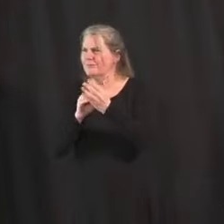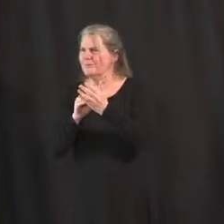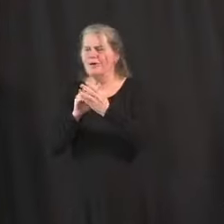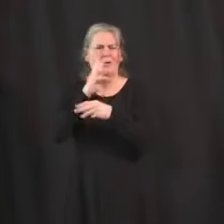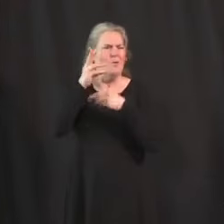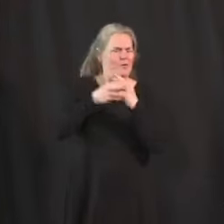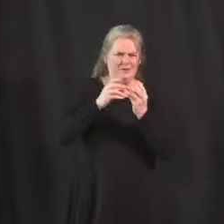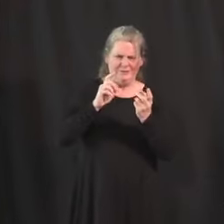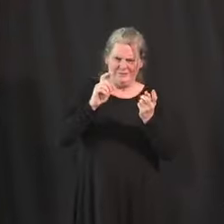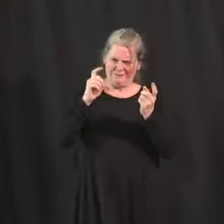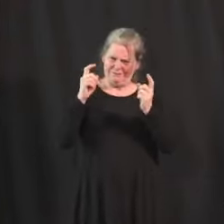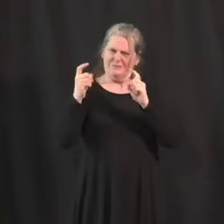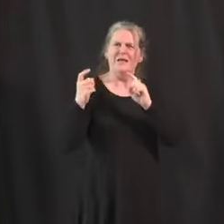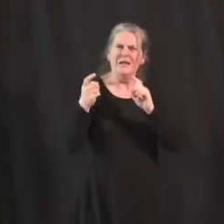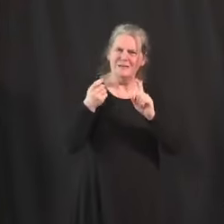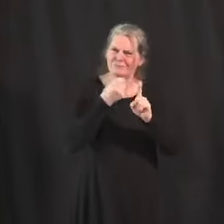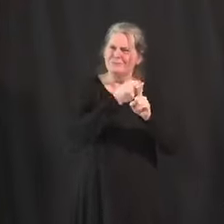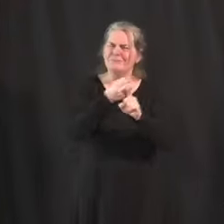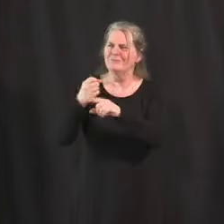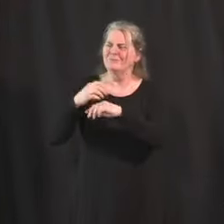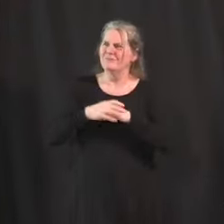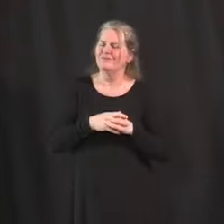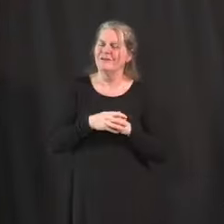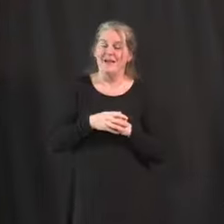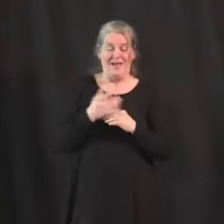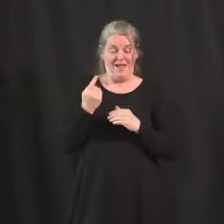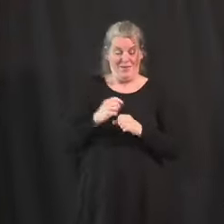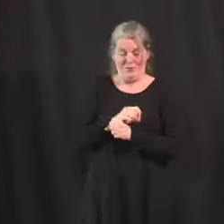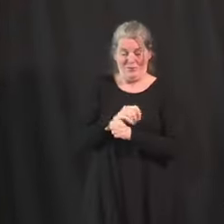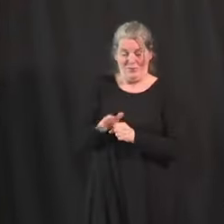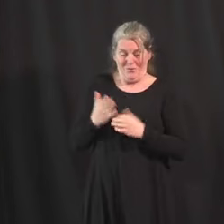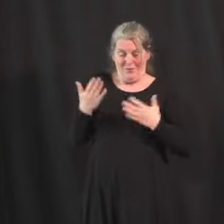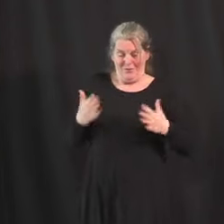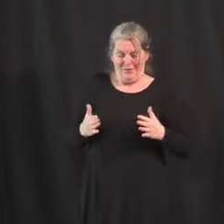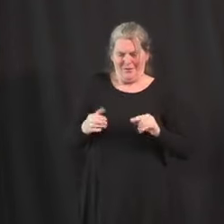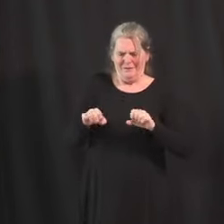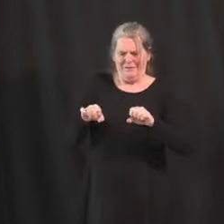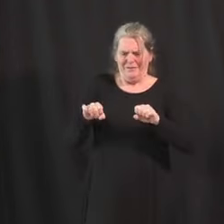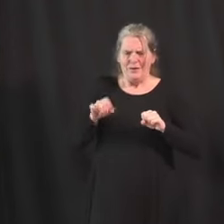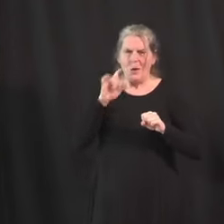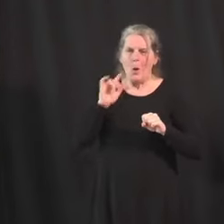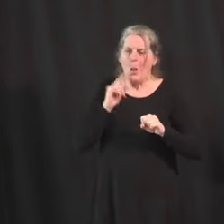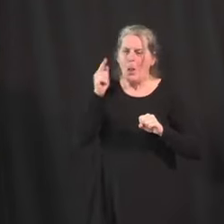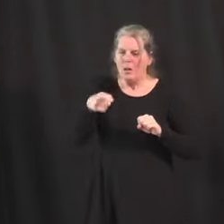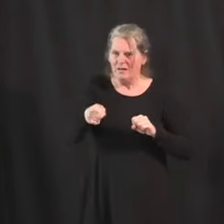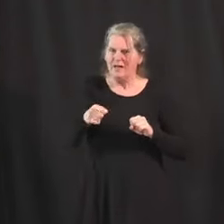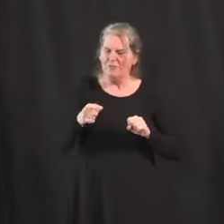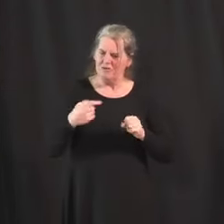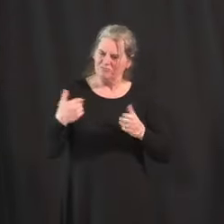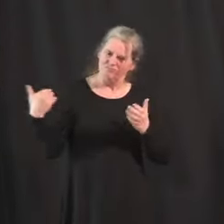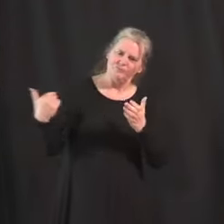I WONDER WHEN ALL IS SAID AND DONE, COULD WE BE IN FOR A GLOBAL REBOOT?